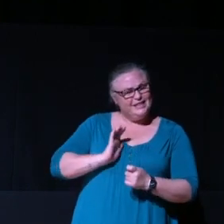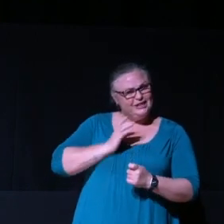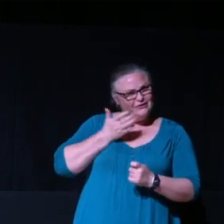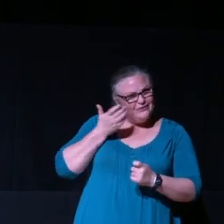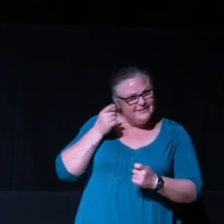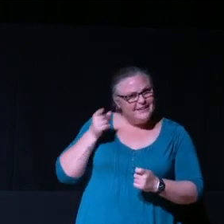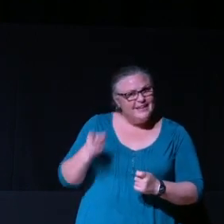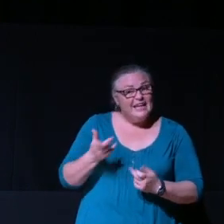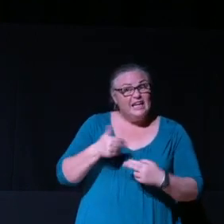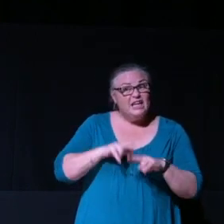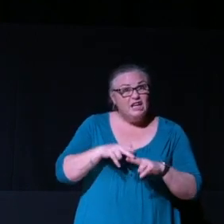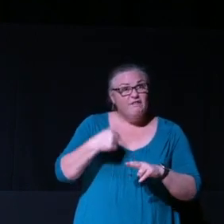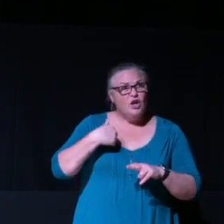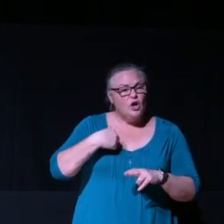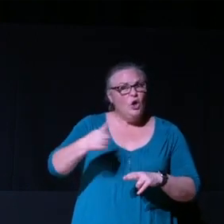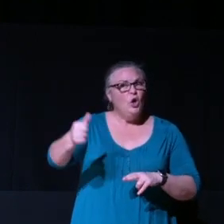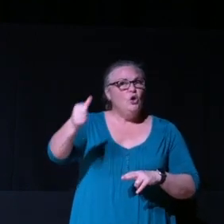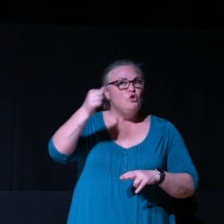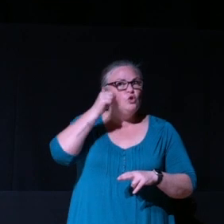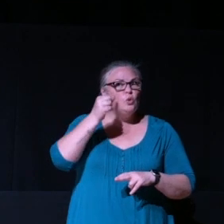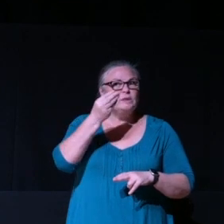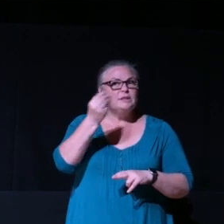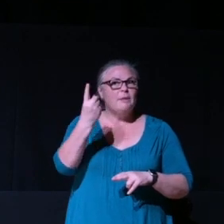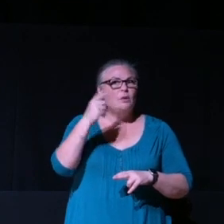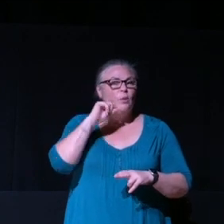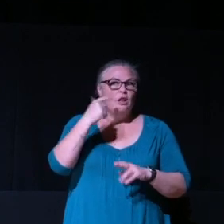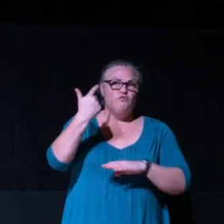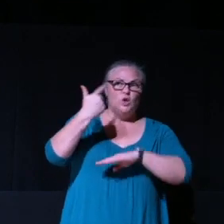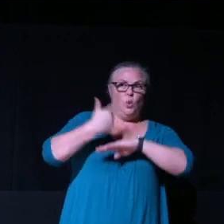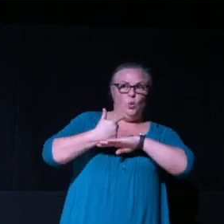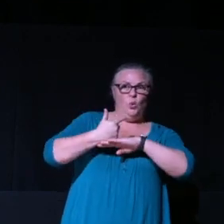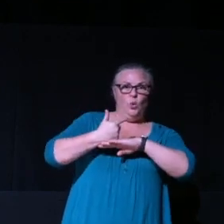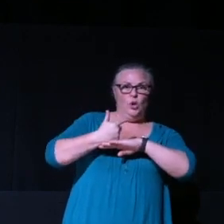recording it, you probably would behave differently, which is true. Right? Like when you look at things